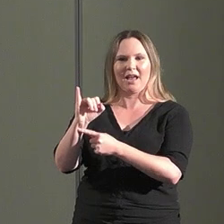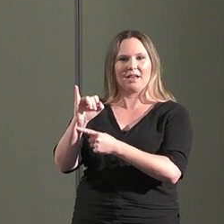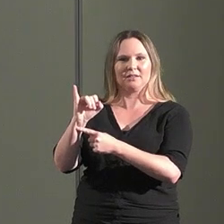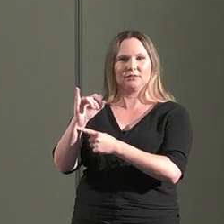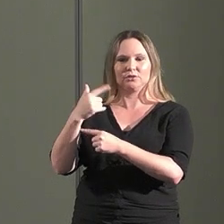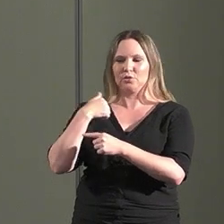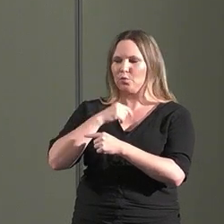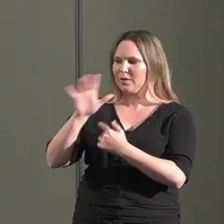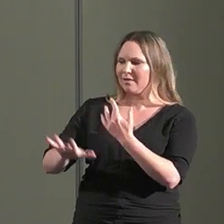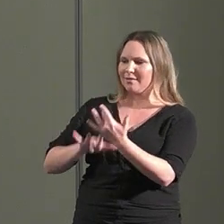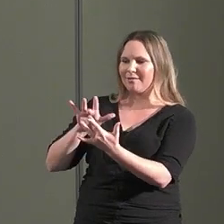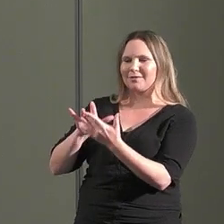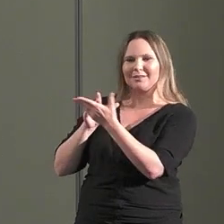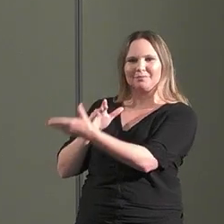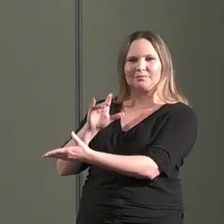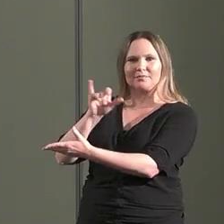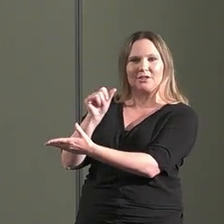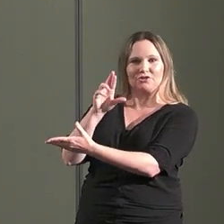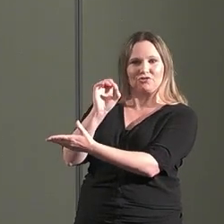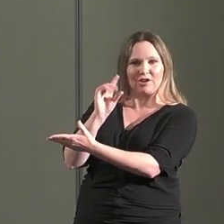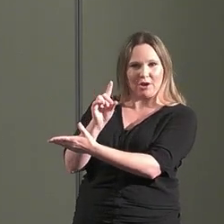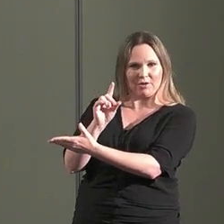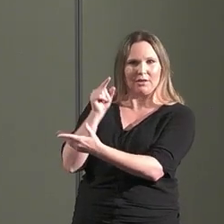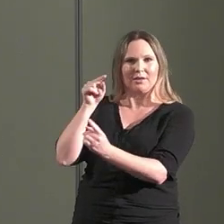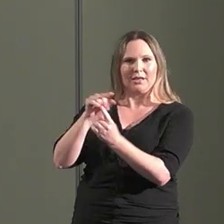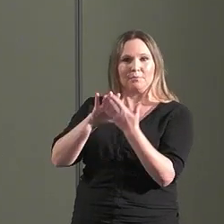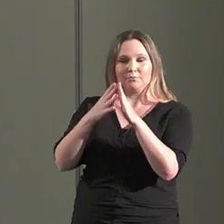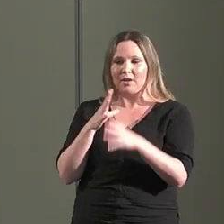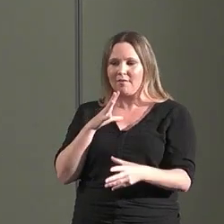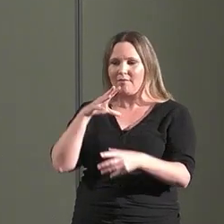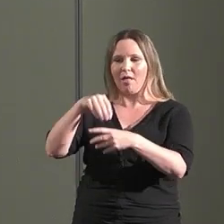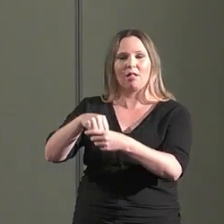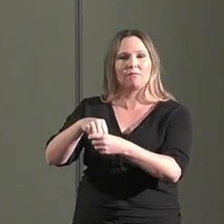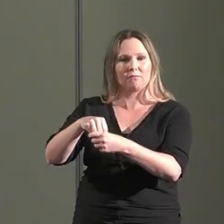reached out to Jared and got him involved in that.